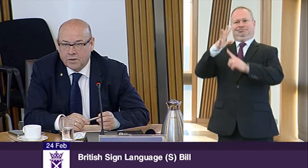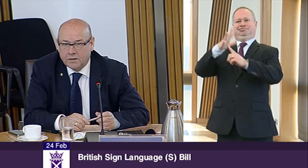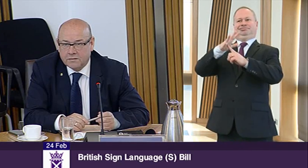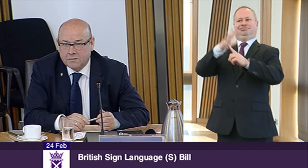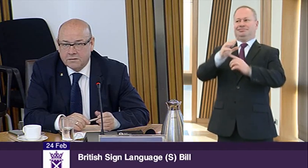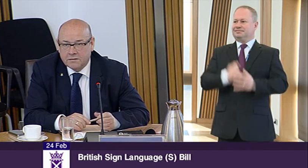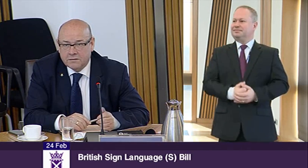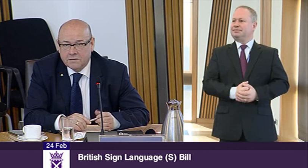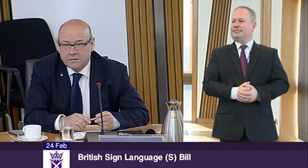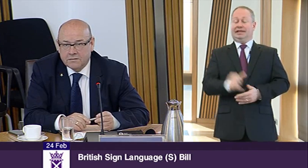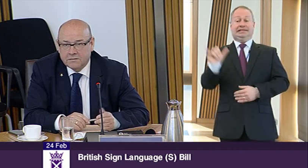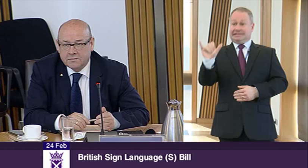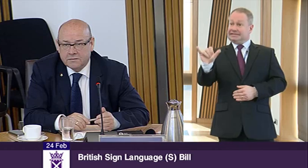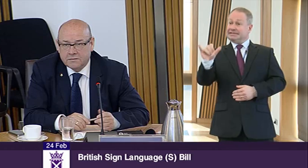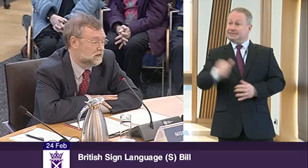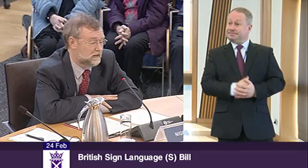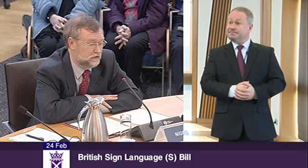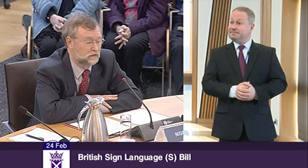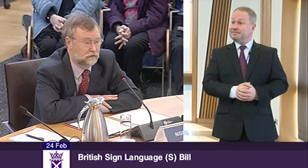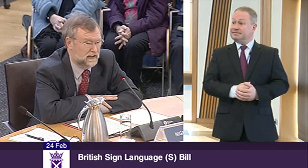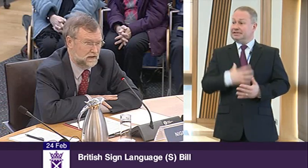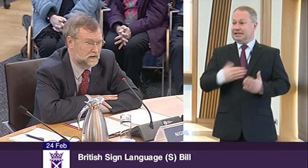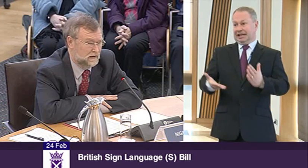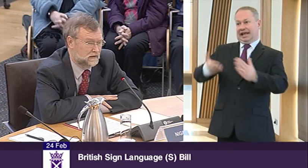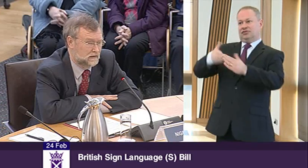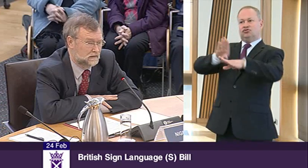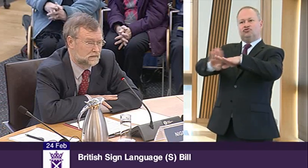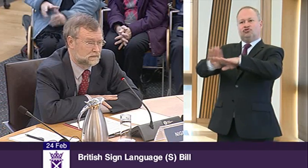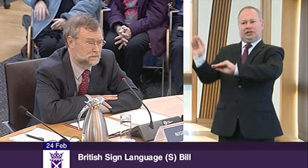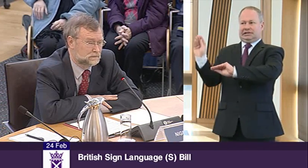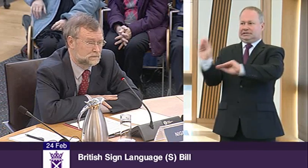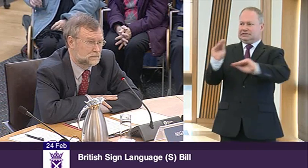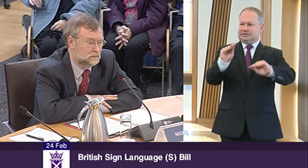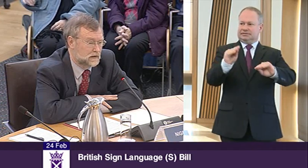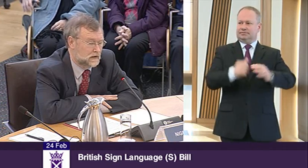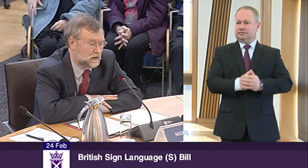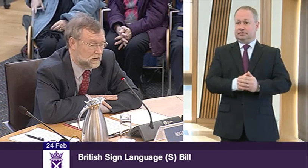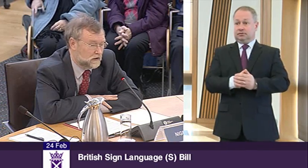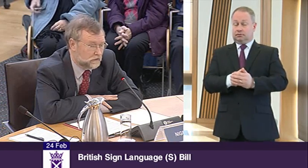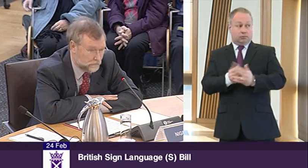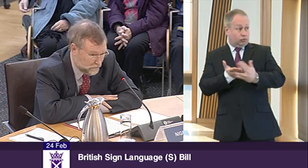the importance of deafblind communicators? Nigel Firth: Absolutely, and there is a need for additional training. James Dornan: Possibly through the bill?